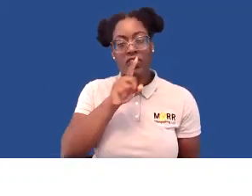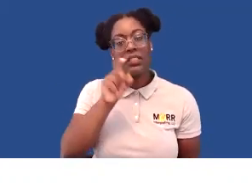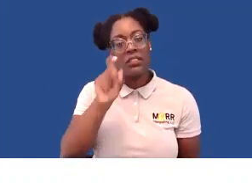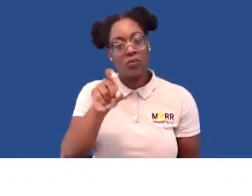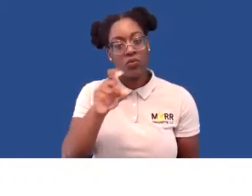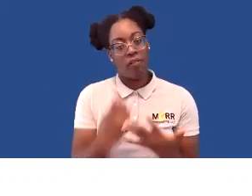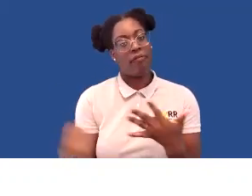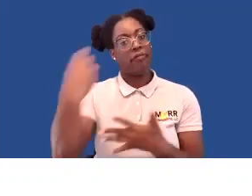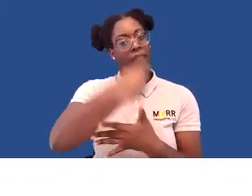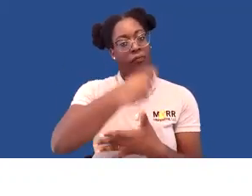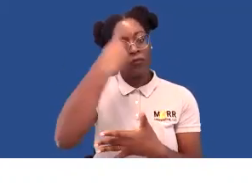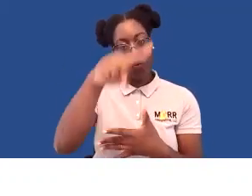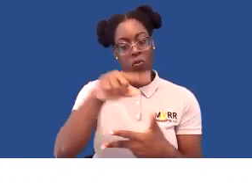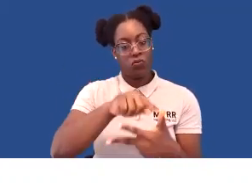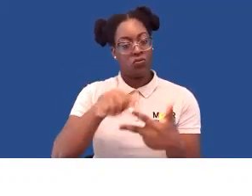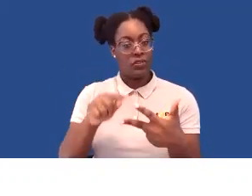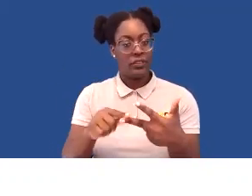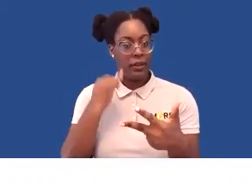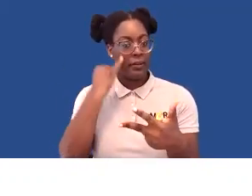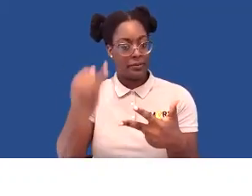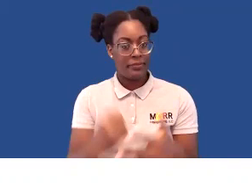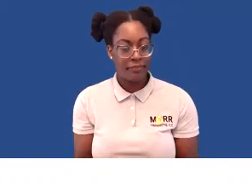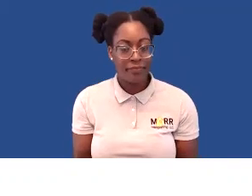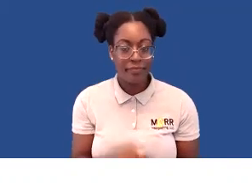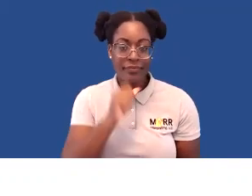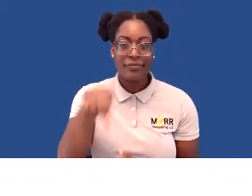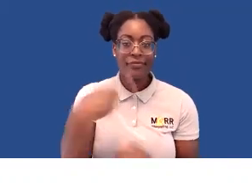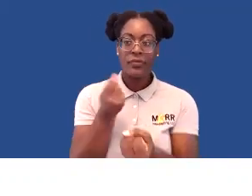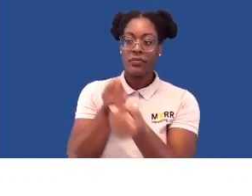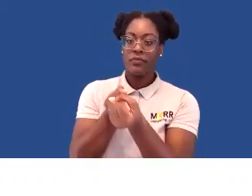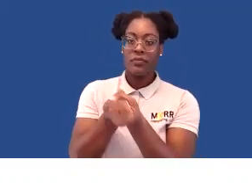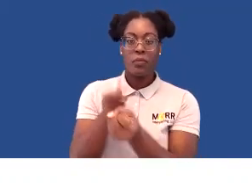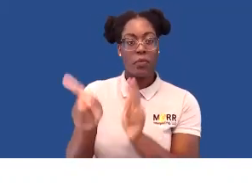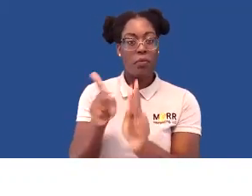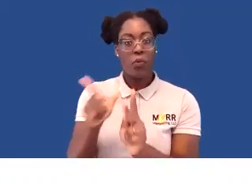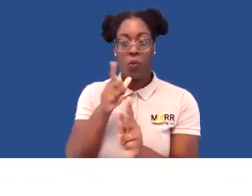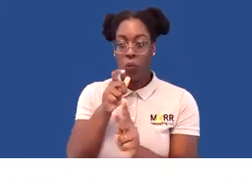Maybe even more so than simply supporting folks who are taking online classes.